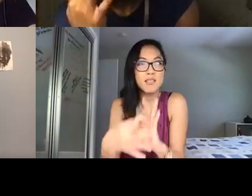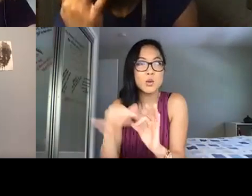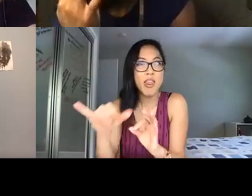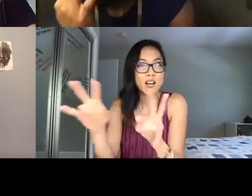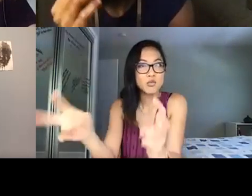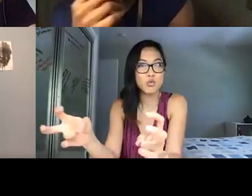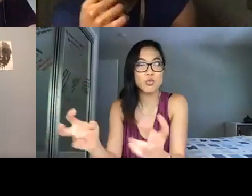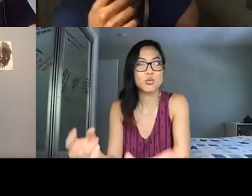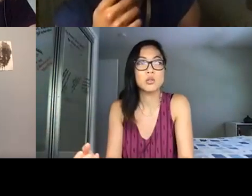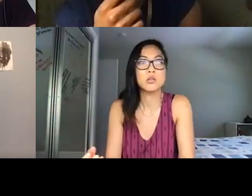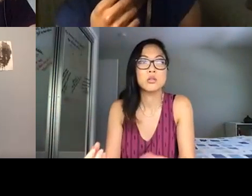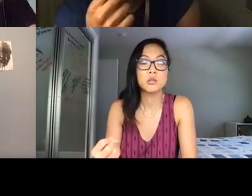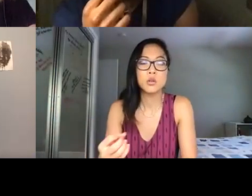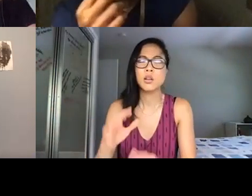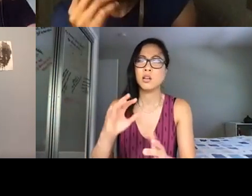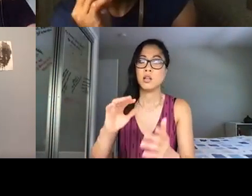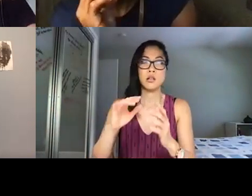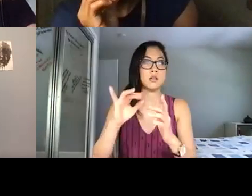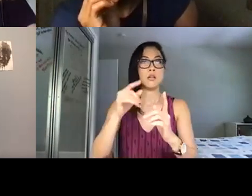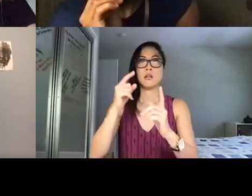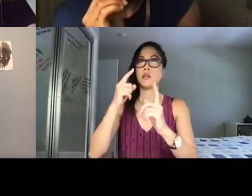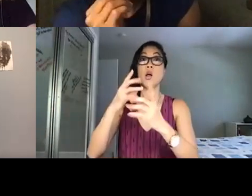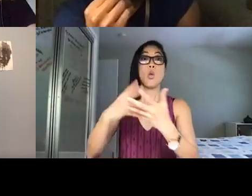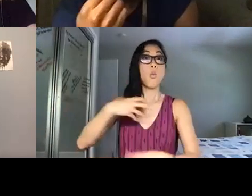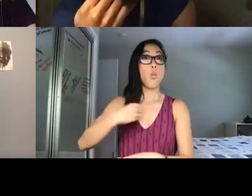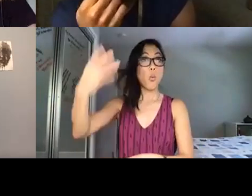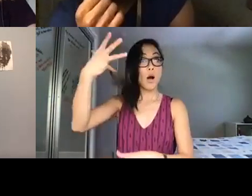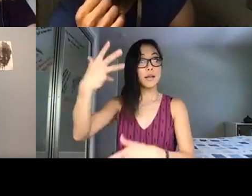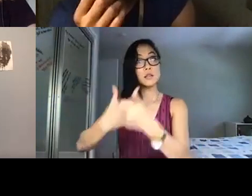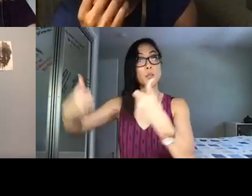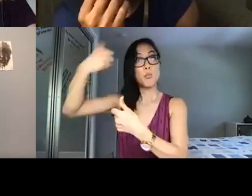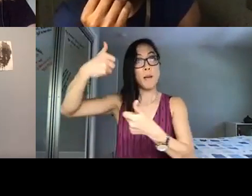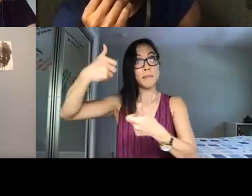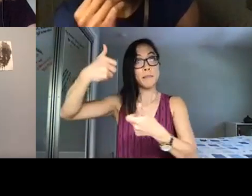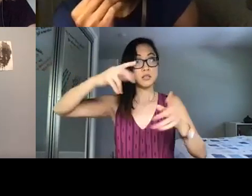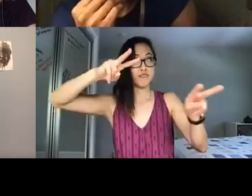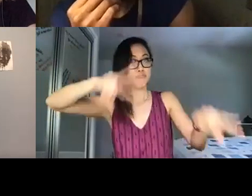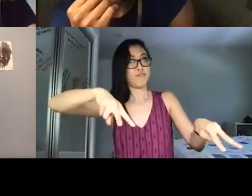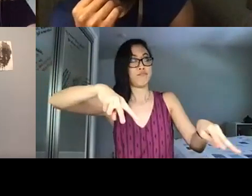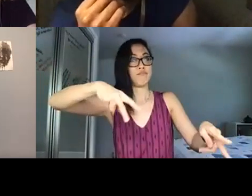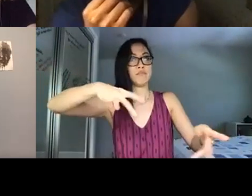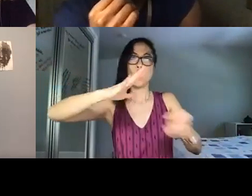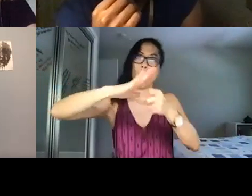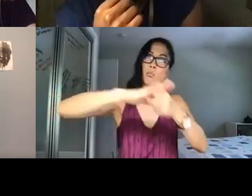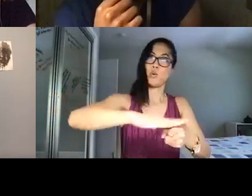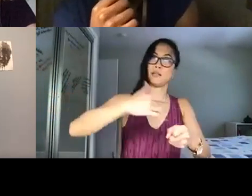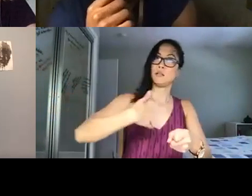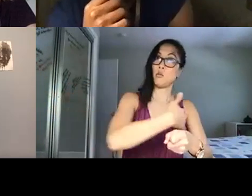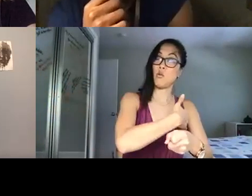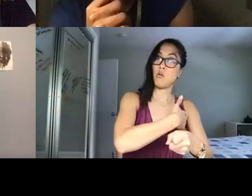has oppressed us all, we're all victims of it, it doesn't mean we're all authorities about it. I like that Melanie.